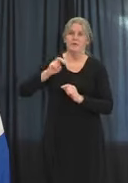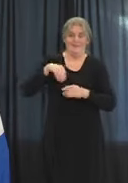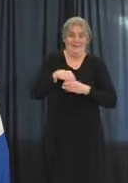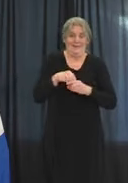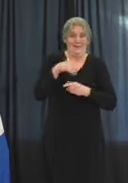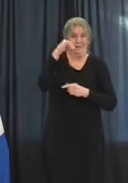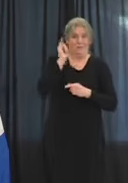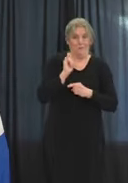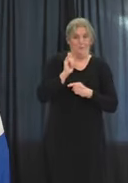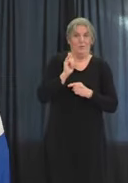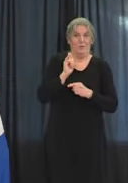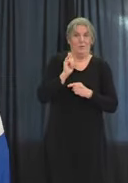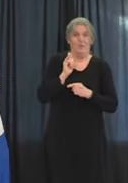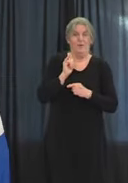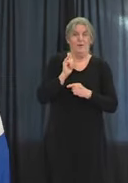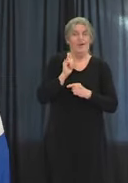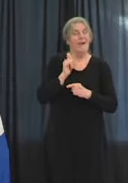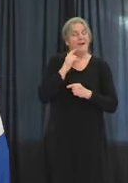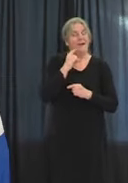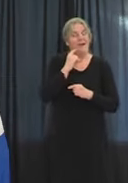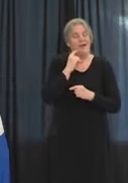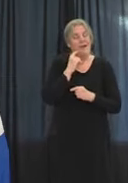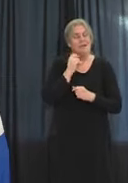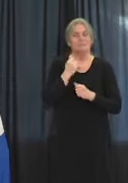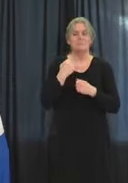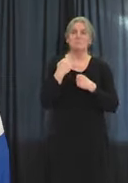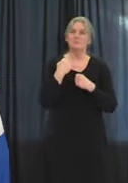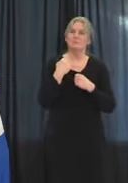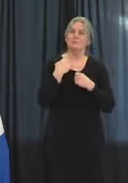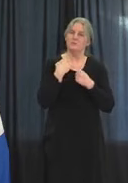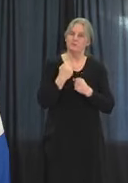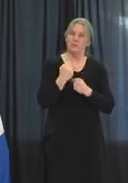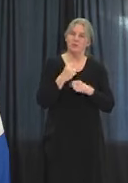within territory back I said I strongly advise the suspension